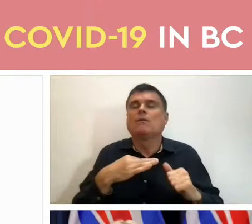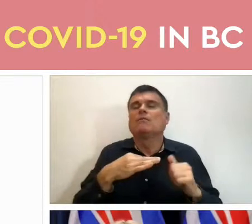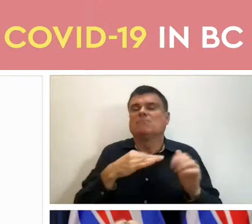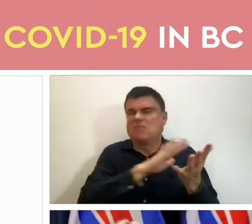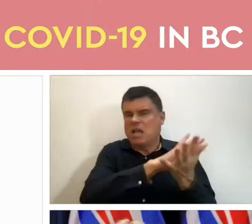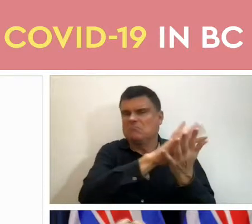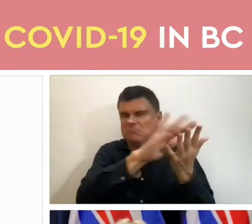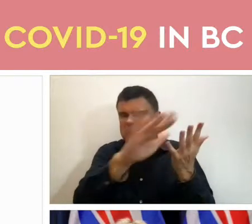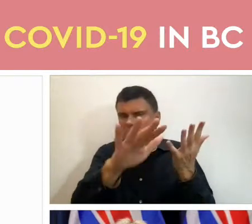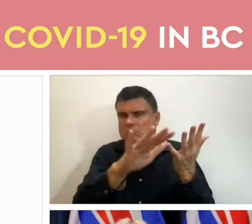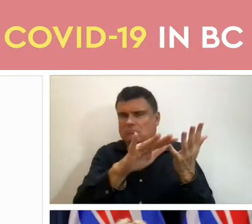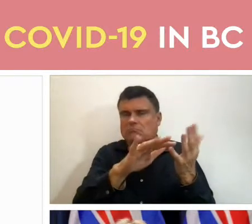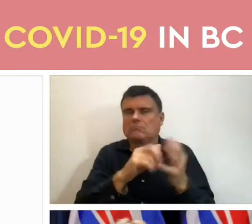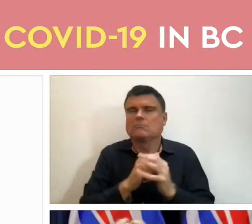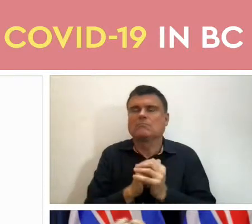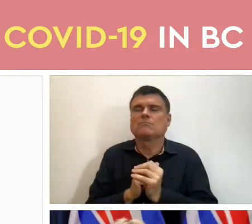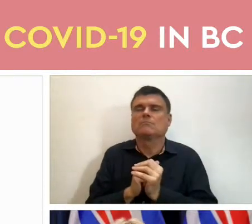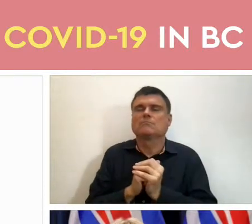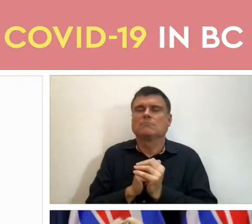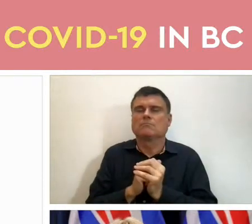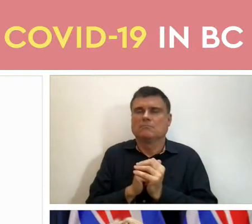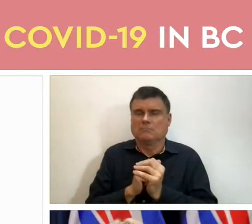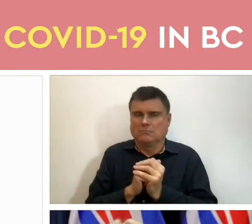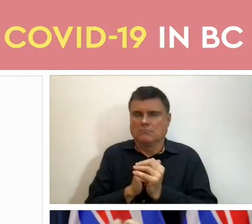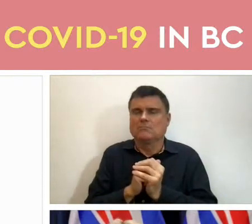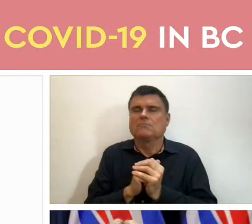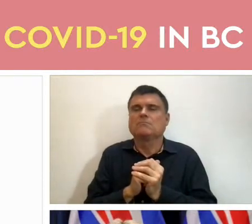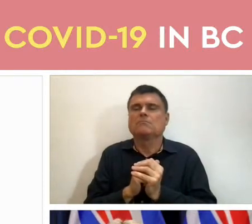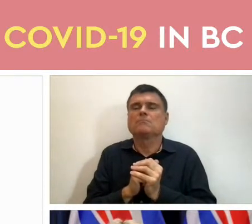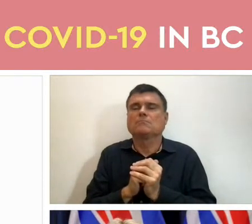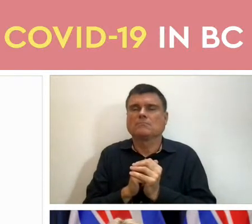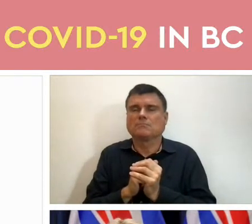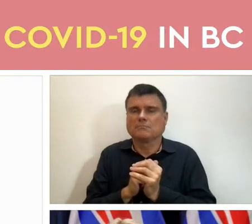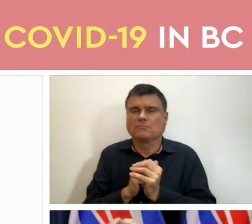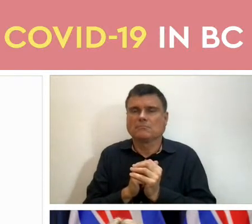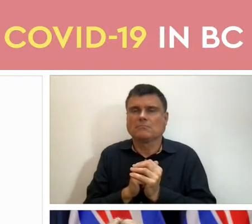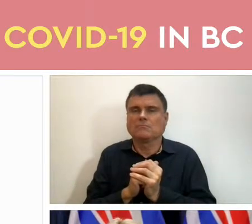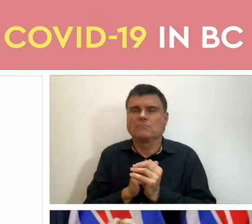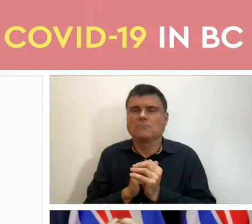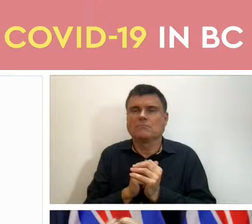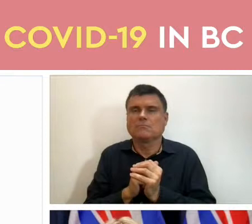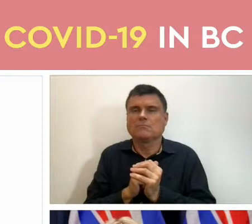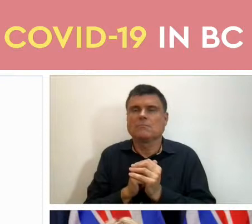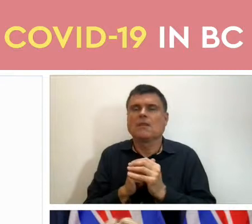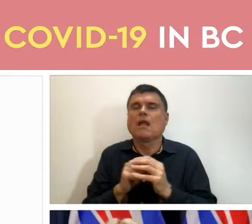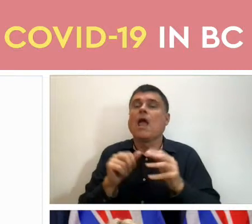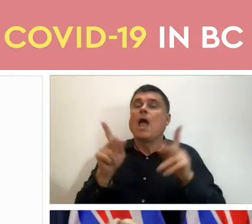to support rapid testing of people with symptoms who are at low risk of having severe